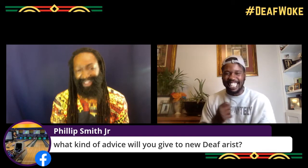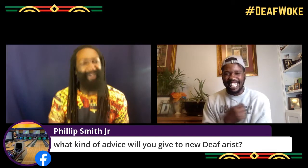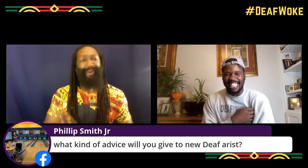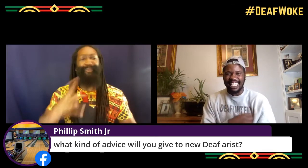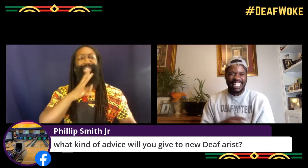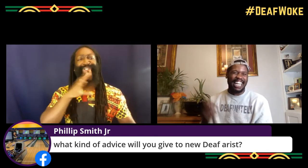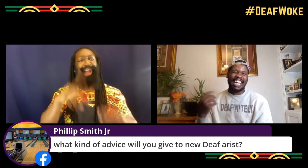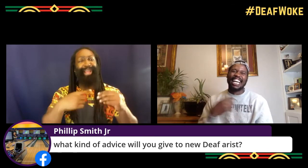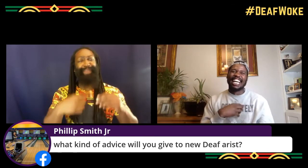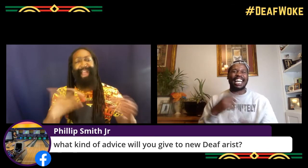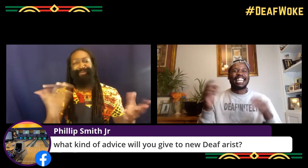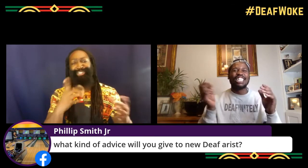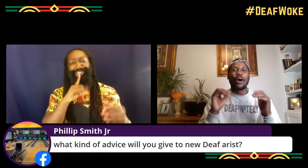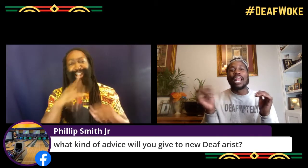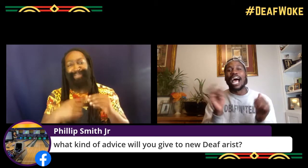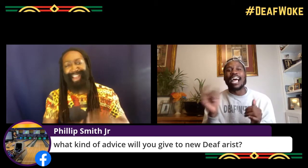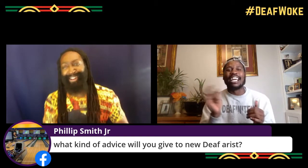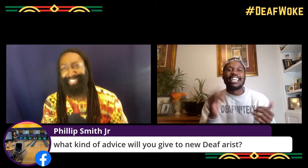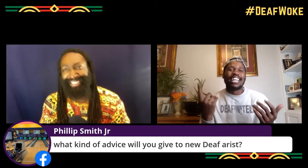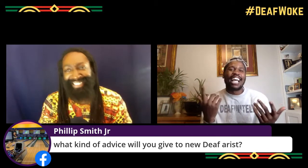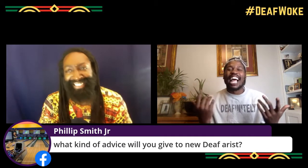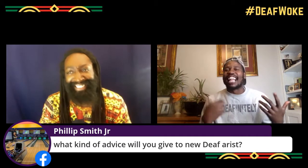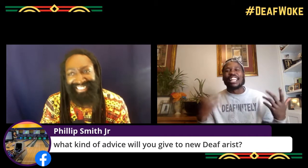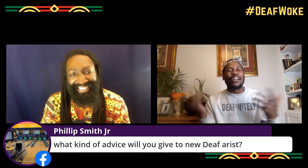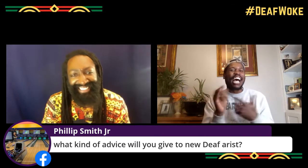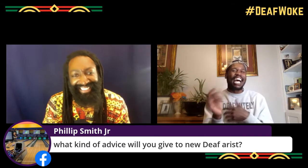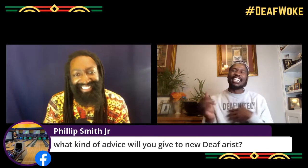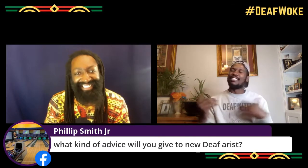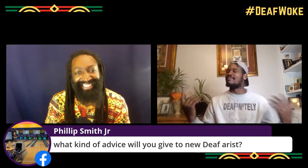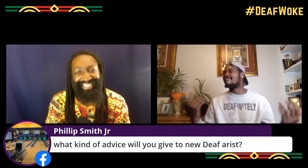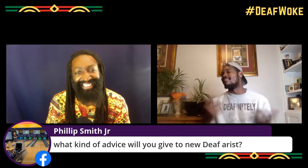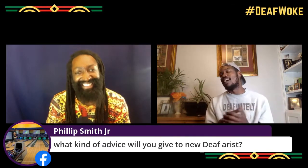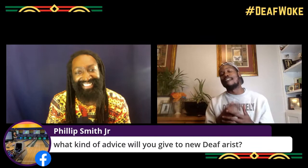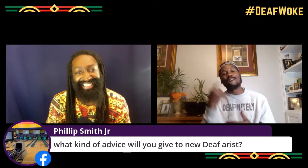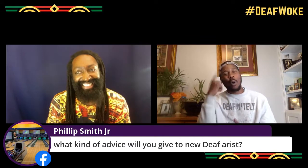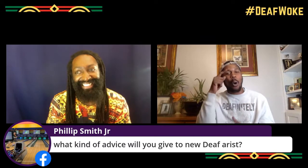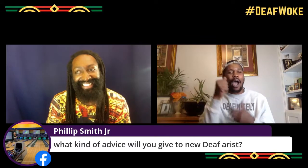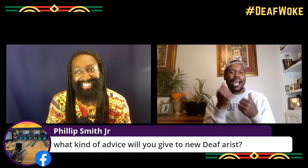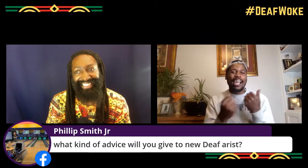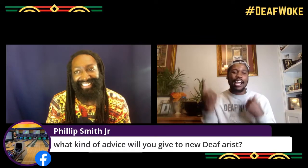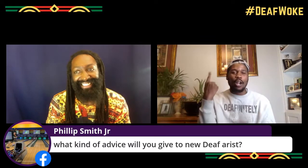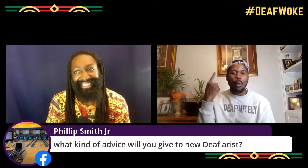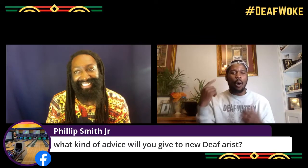Don't believe the hype. Oh, what you talking about, what you talking about, what hype?